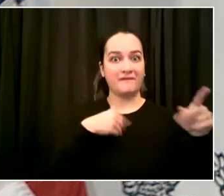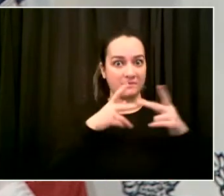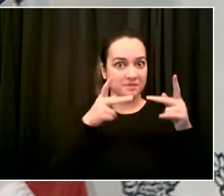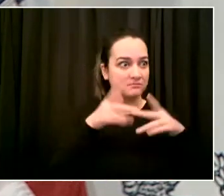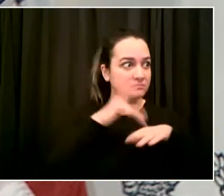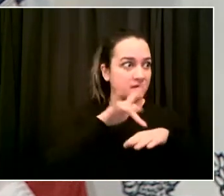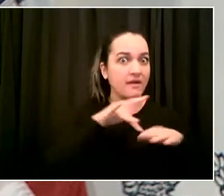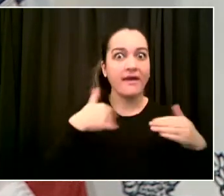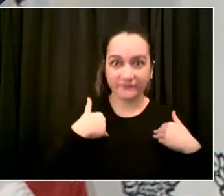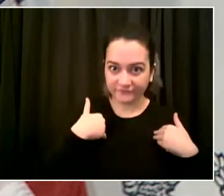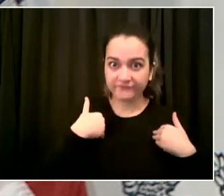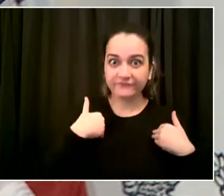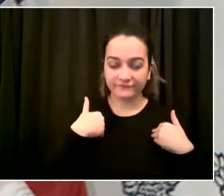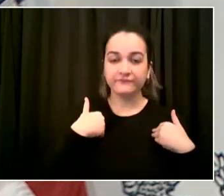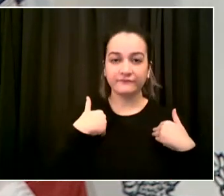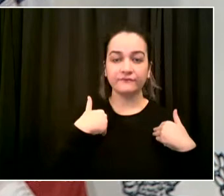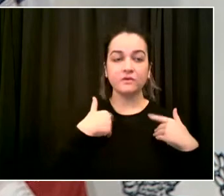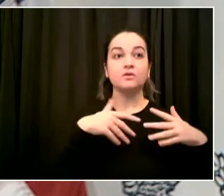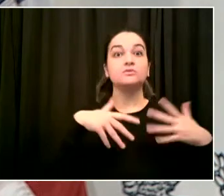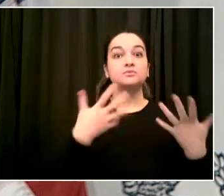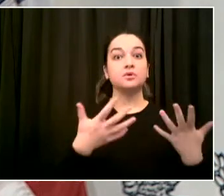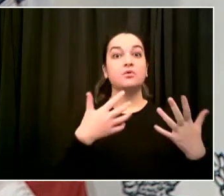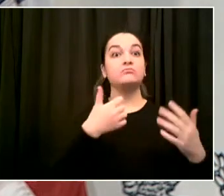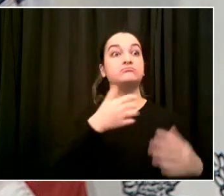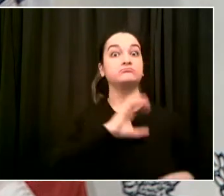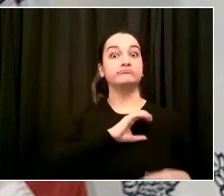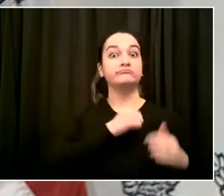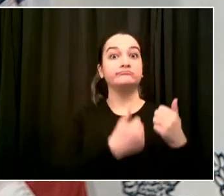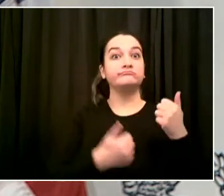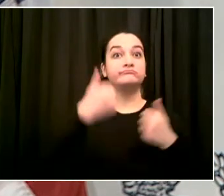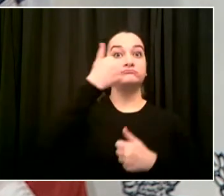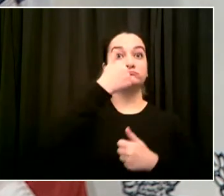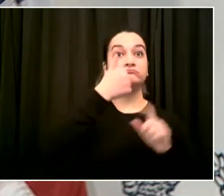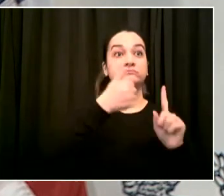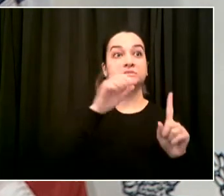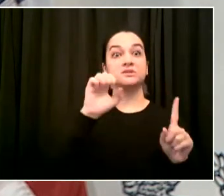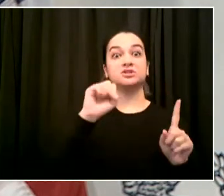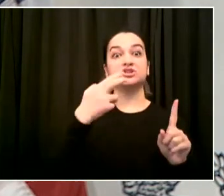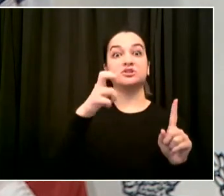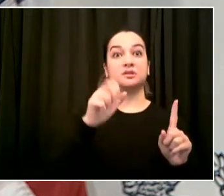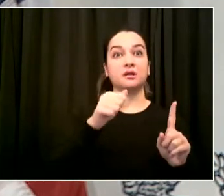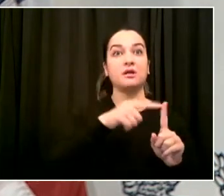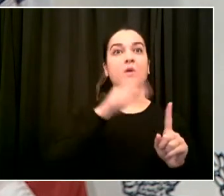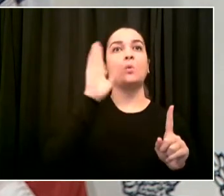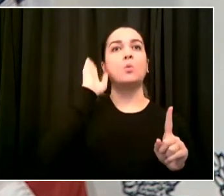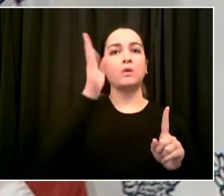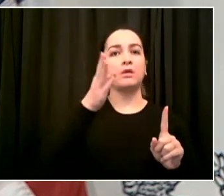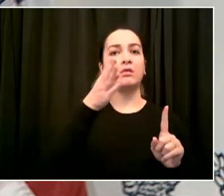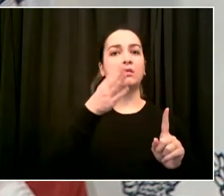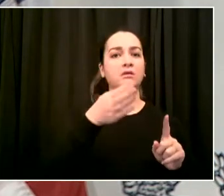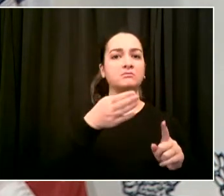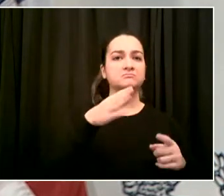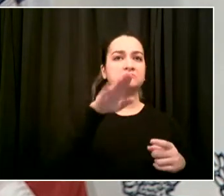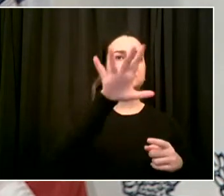BROOKLYN. E THCOMMUNITY COUNCIL WOULD RECEIVE FROM THE COMMISSIONER